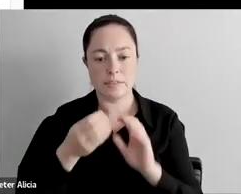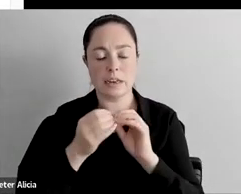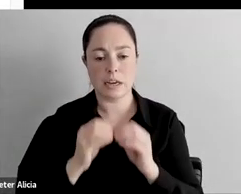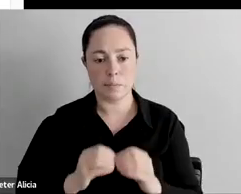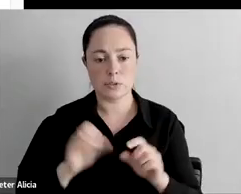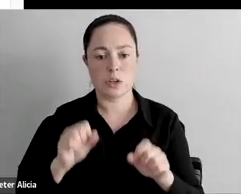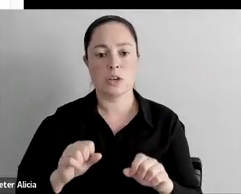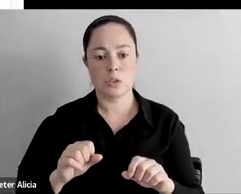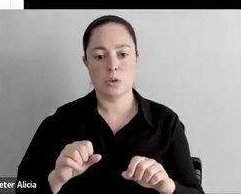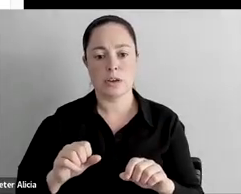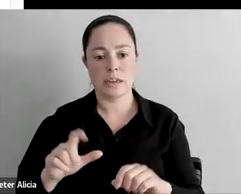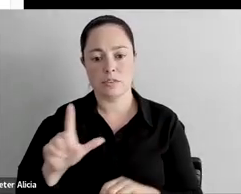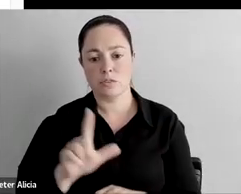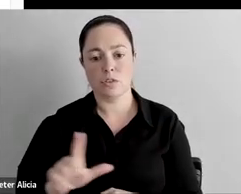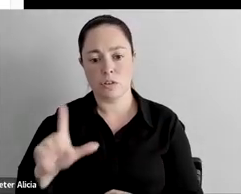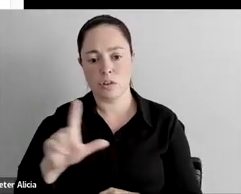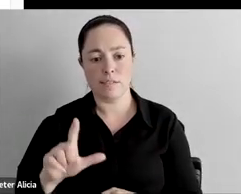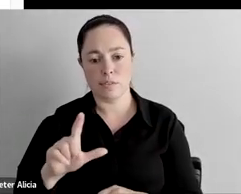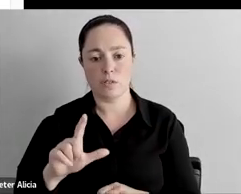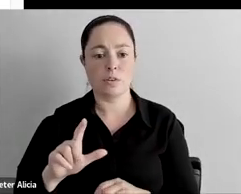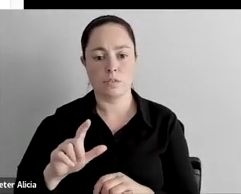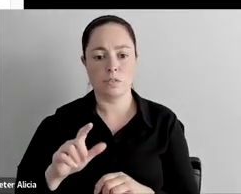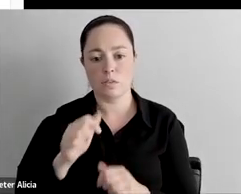over the bar graph to find those counts.